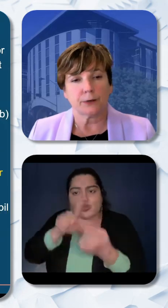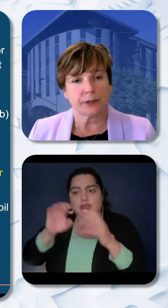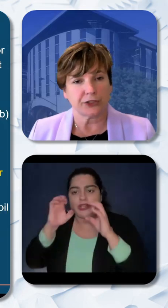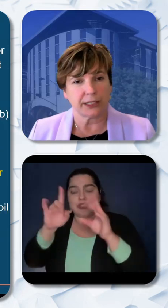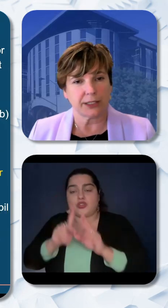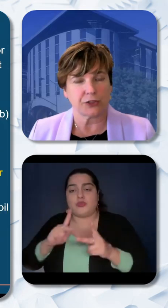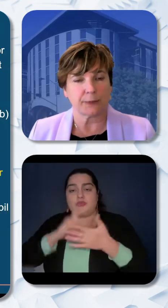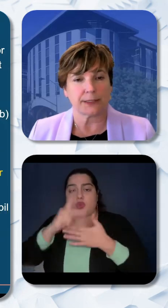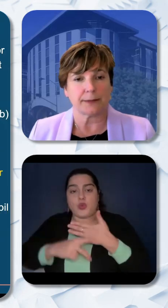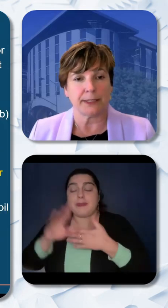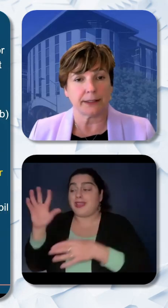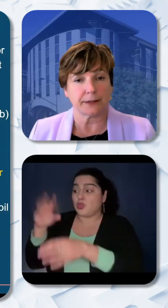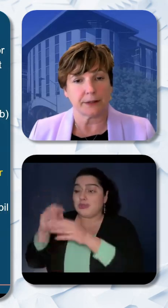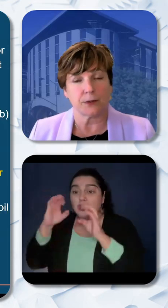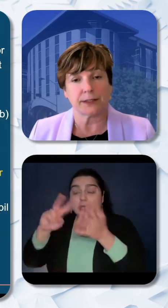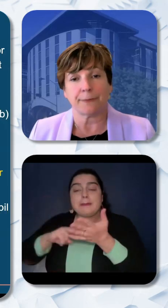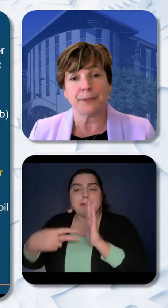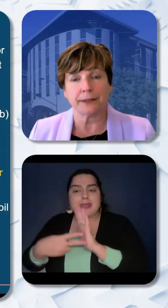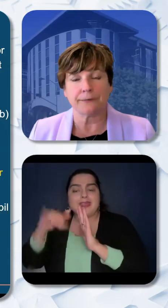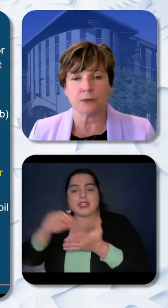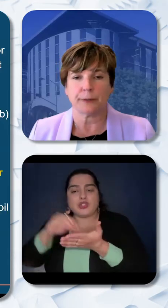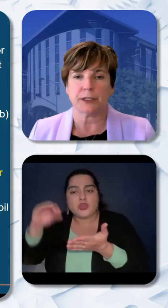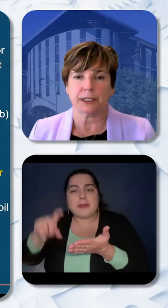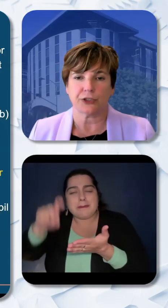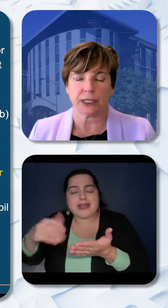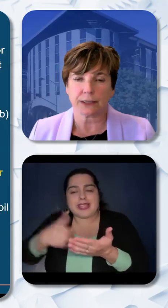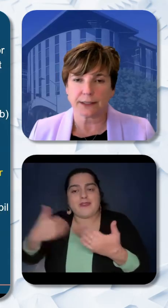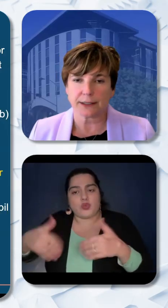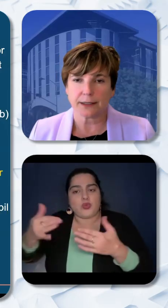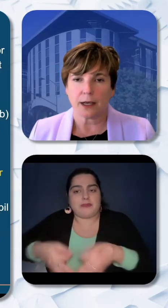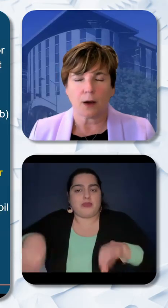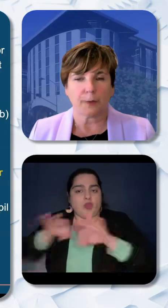inclusive education must mean that the students have meaningful communication access,